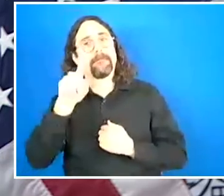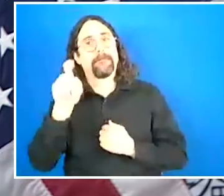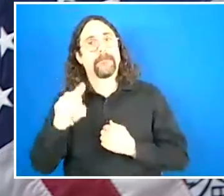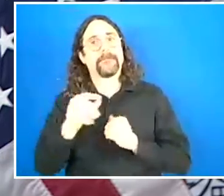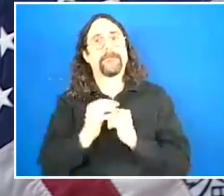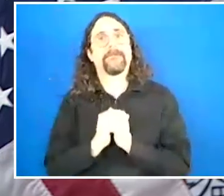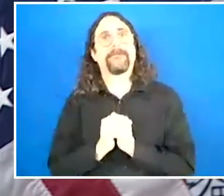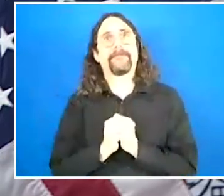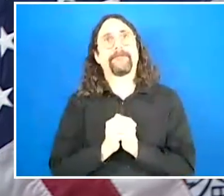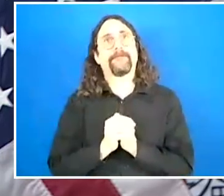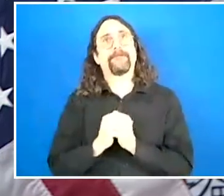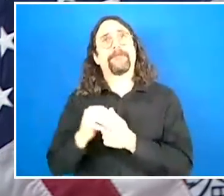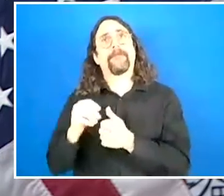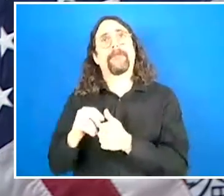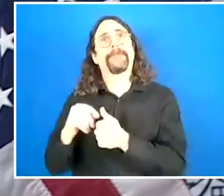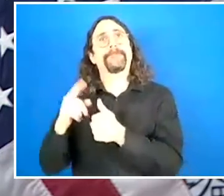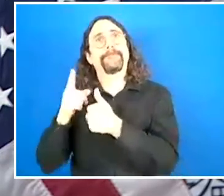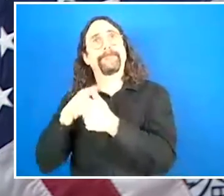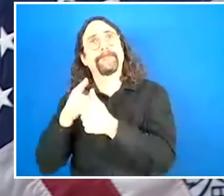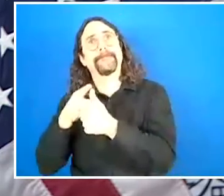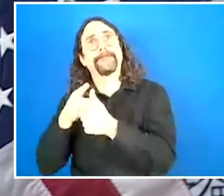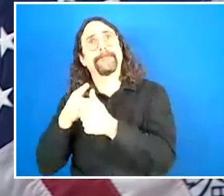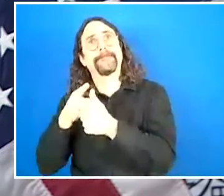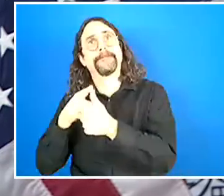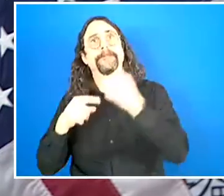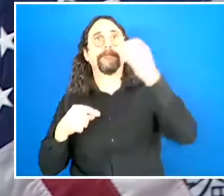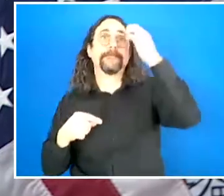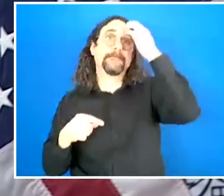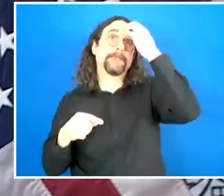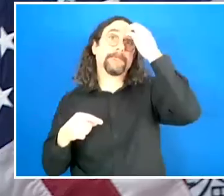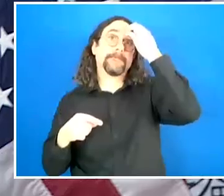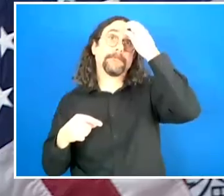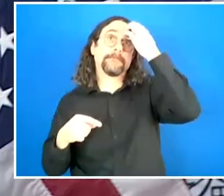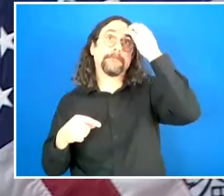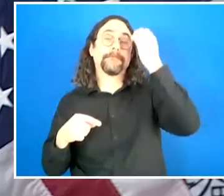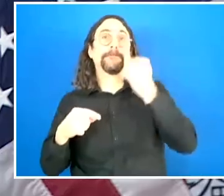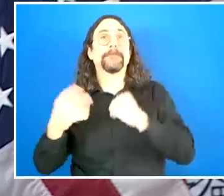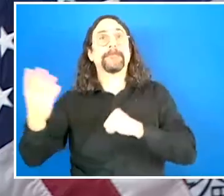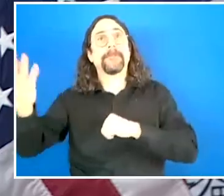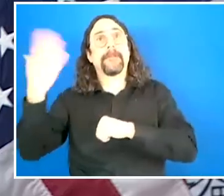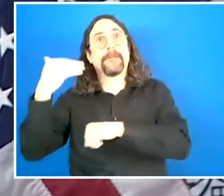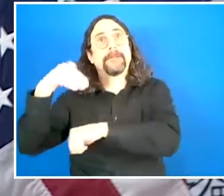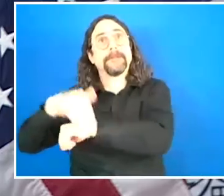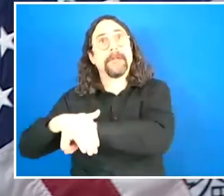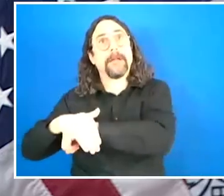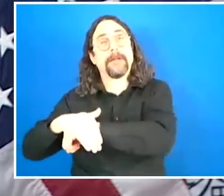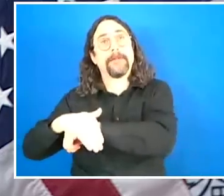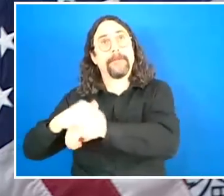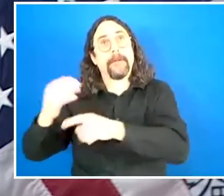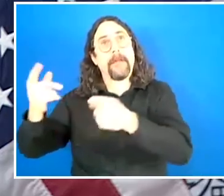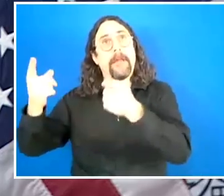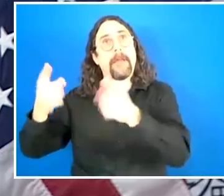ON A ZOOM MEETING I BELIEVE YESETRDYA O RLAST NIGHT THAT WERE OPPOSED TO THIS